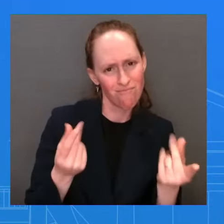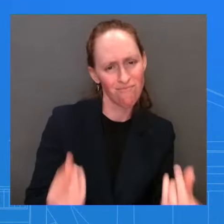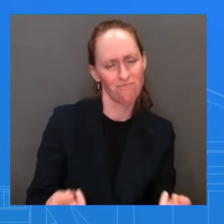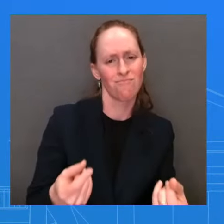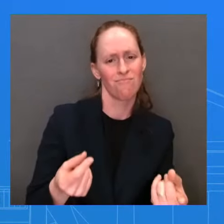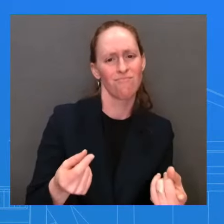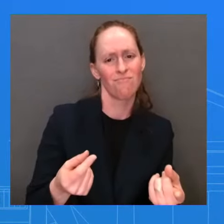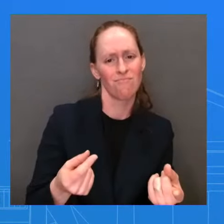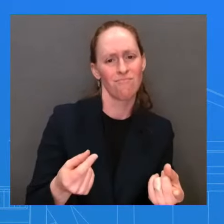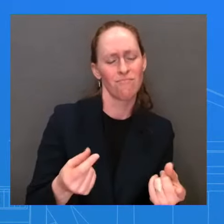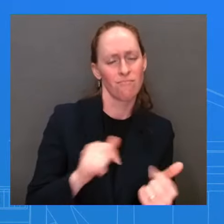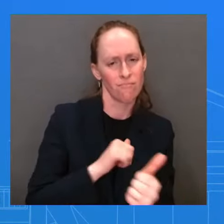Ms. Jean-Pierre: Thanks, everybody.